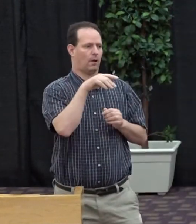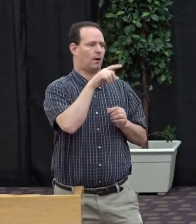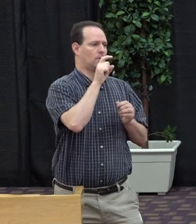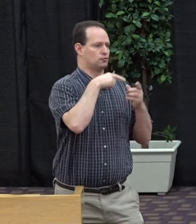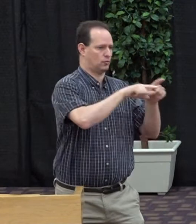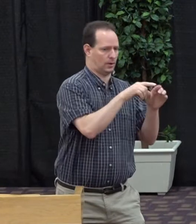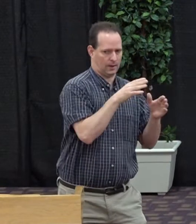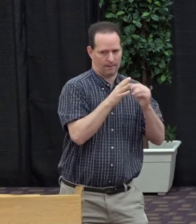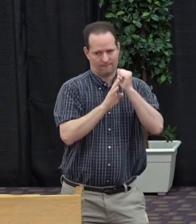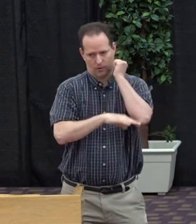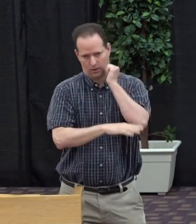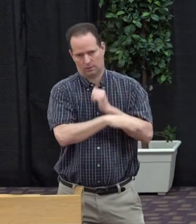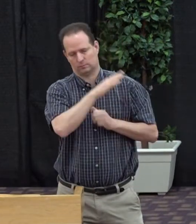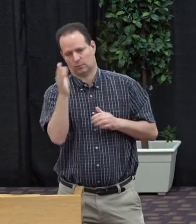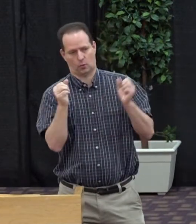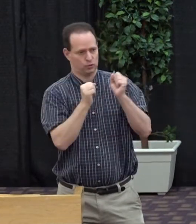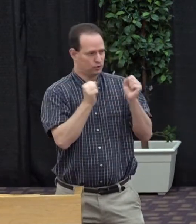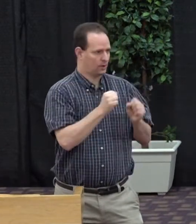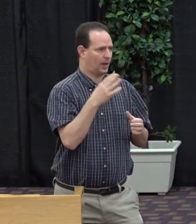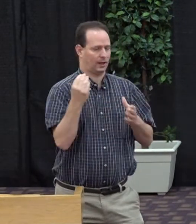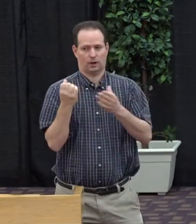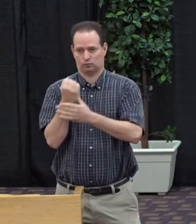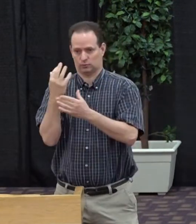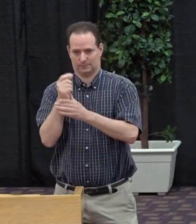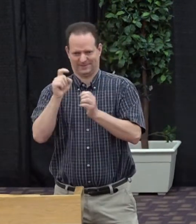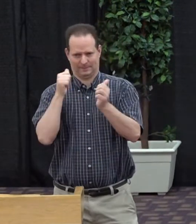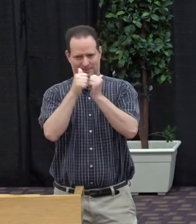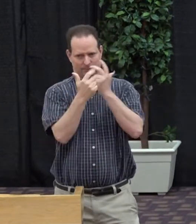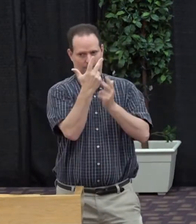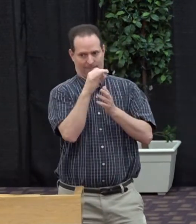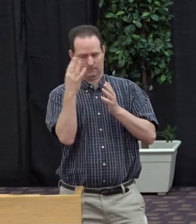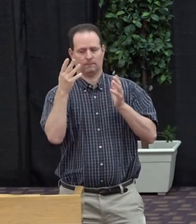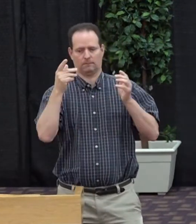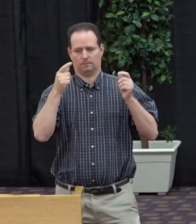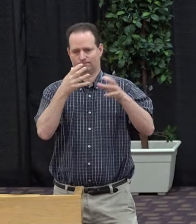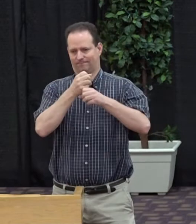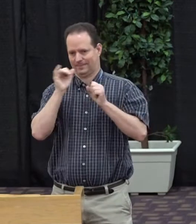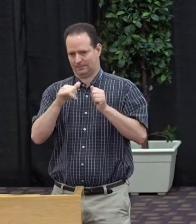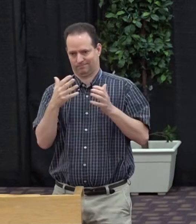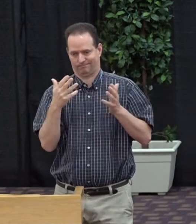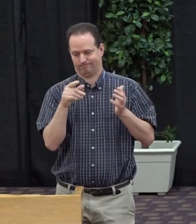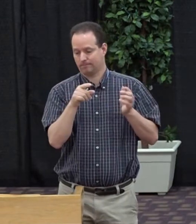So they have to get three out of four. And then they're tested in the fall, spring, and they have to paint.